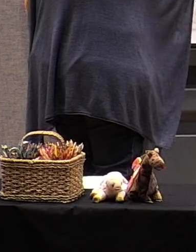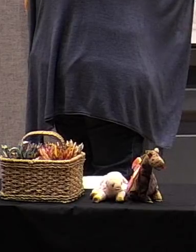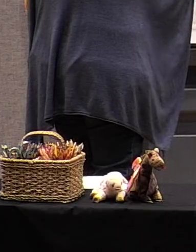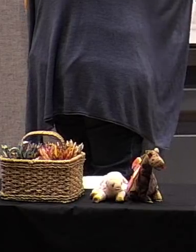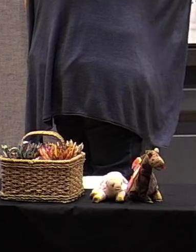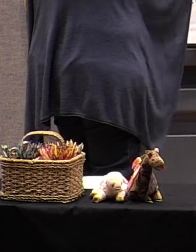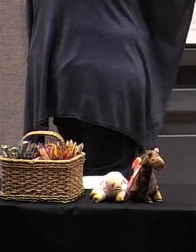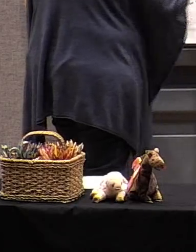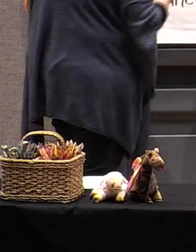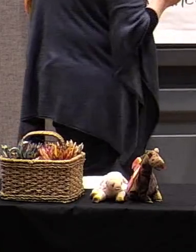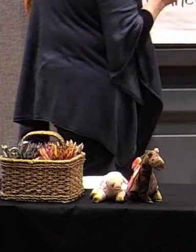Smiling.